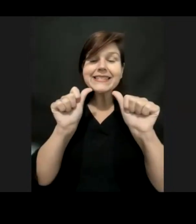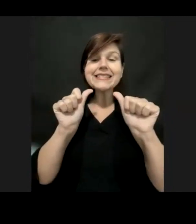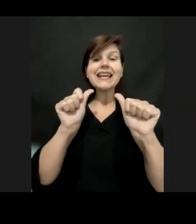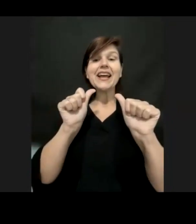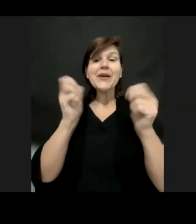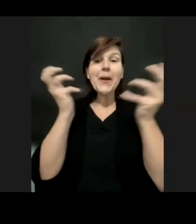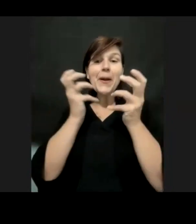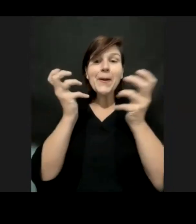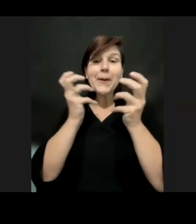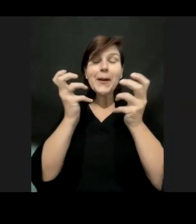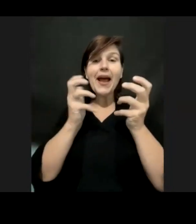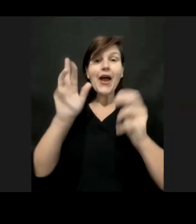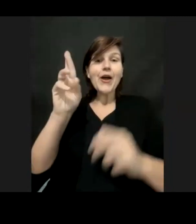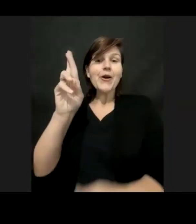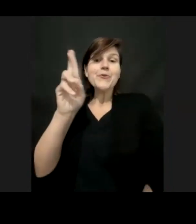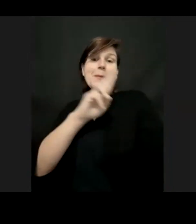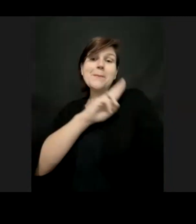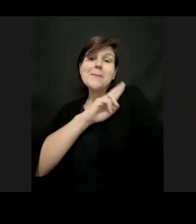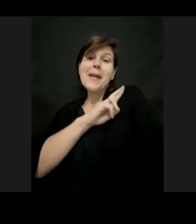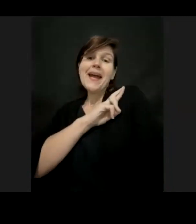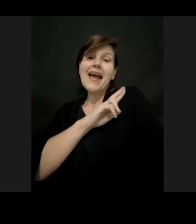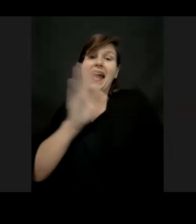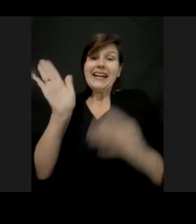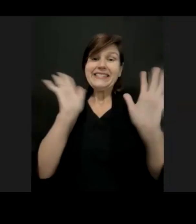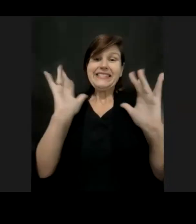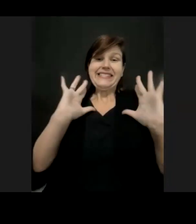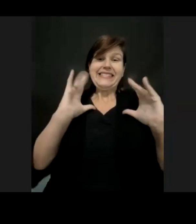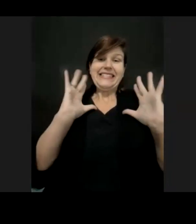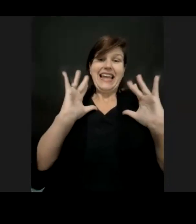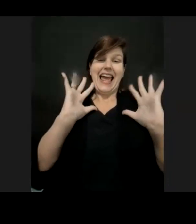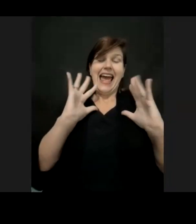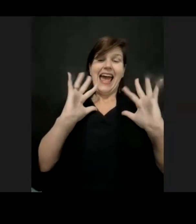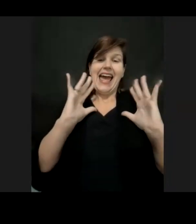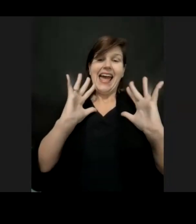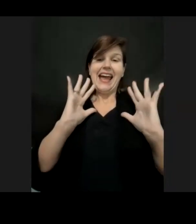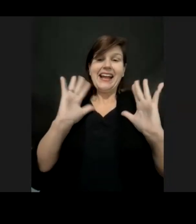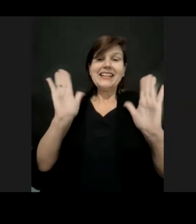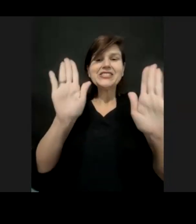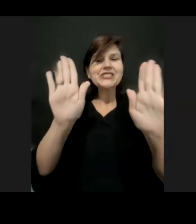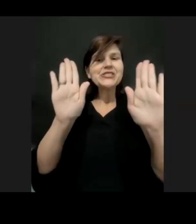Rebecca, yay, Rebecca, the greatest girl!